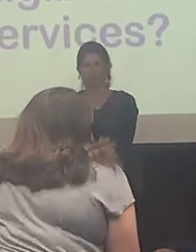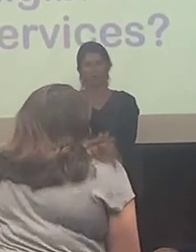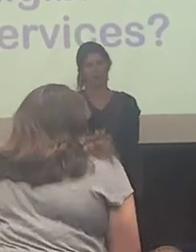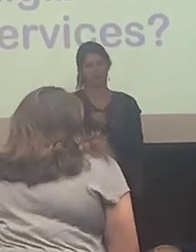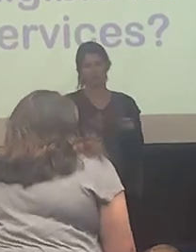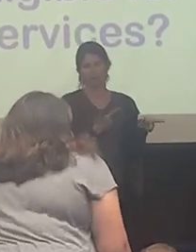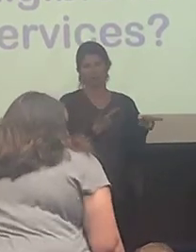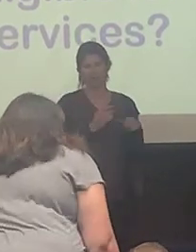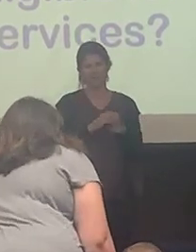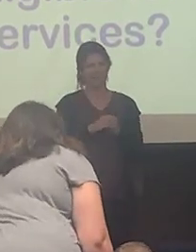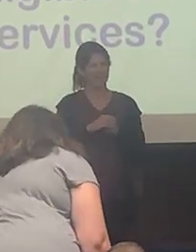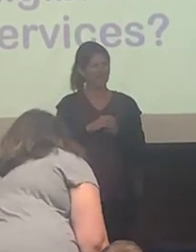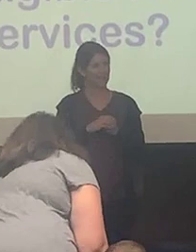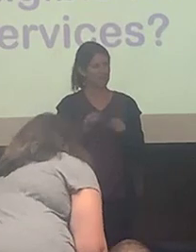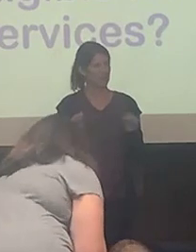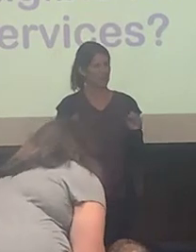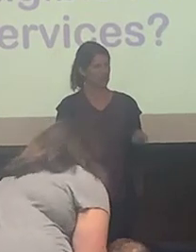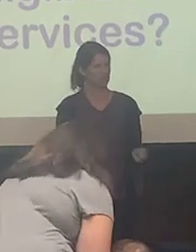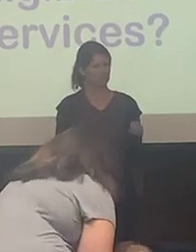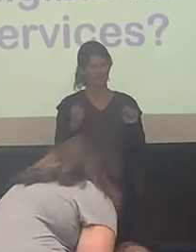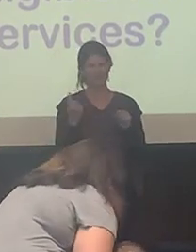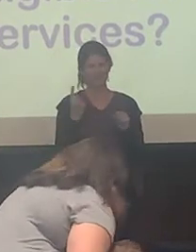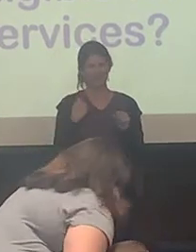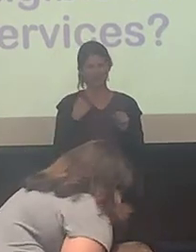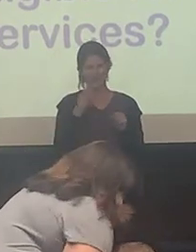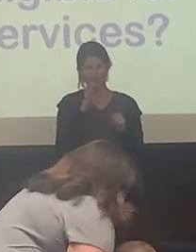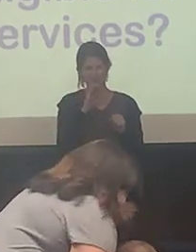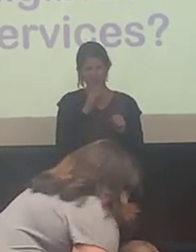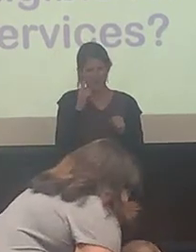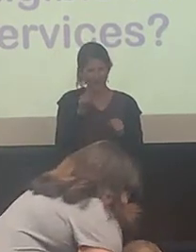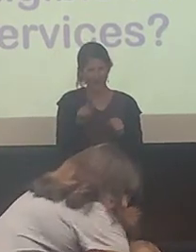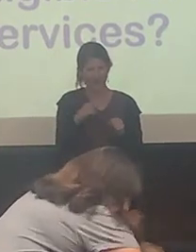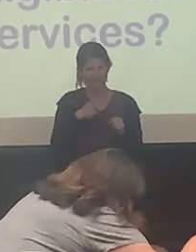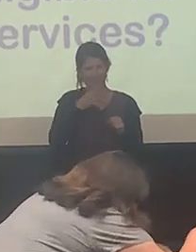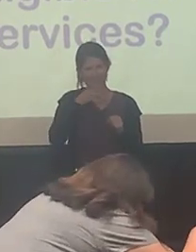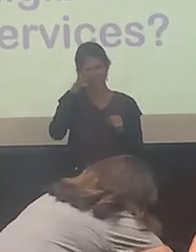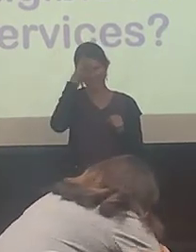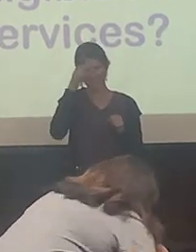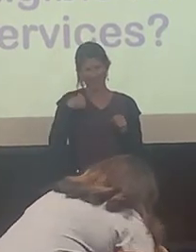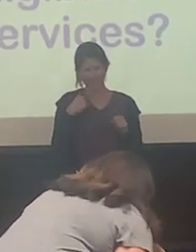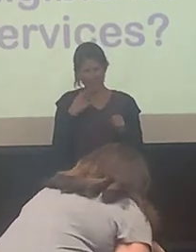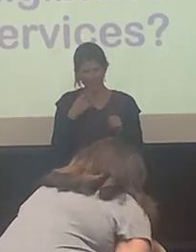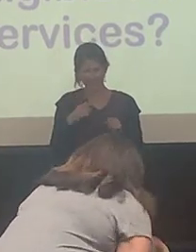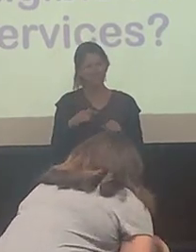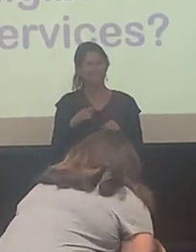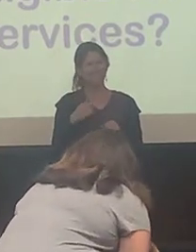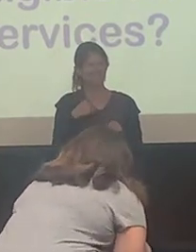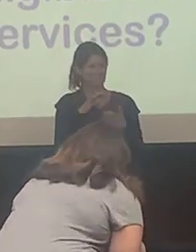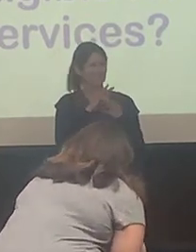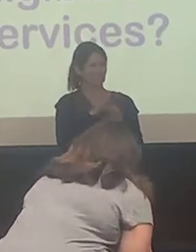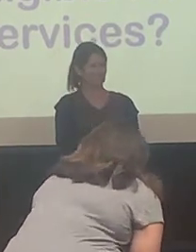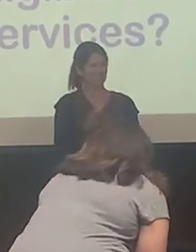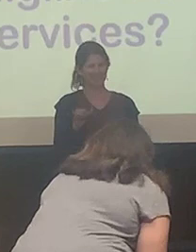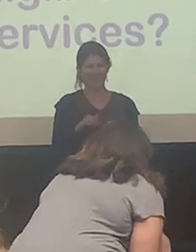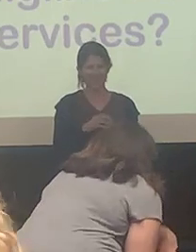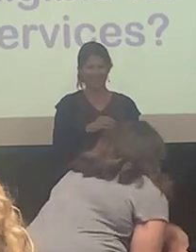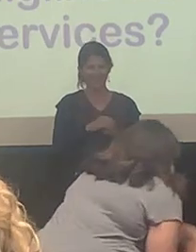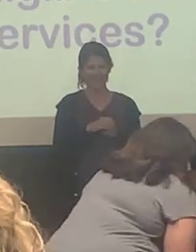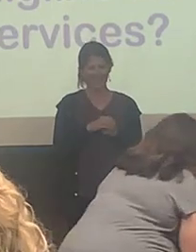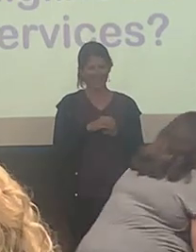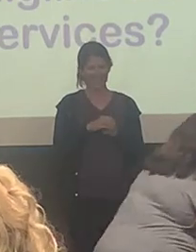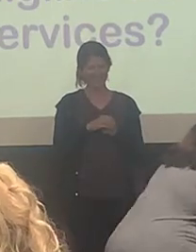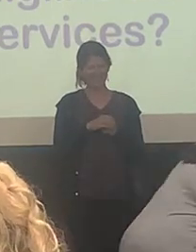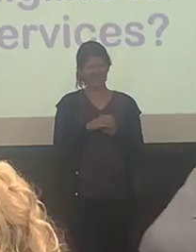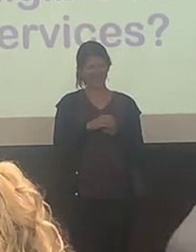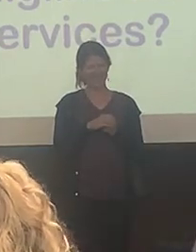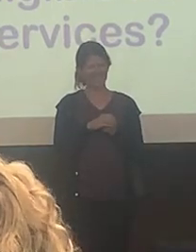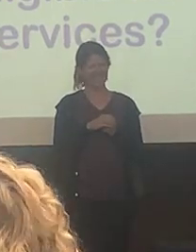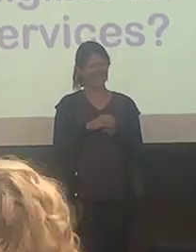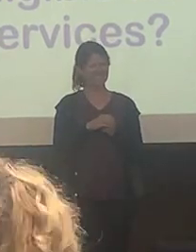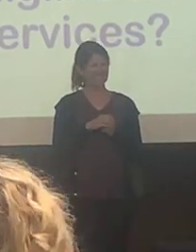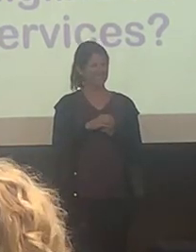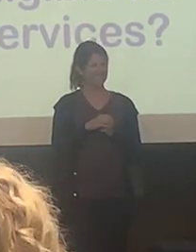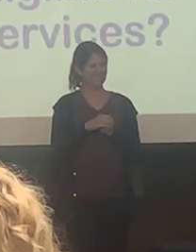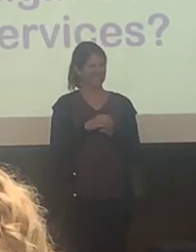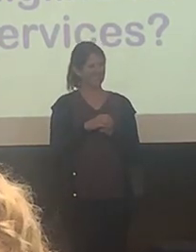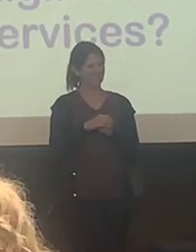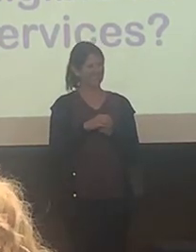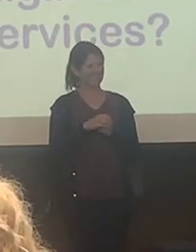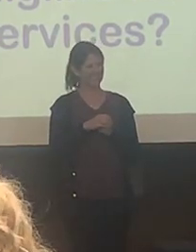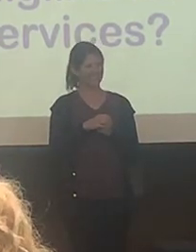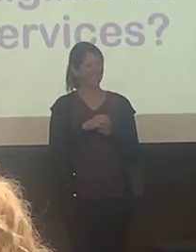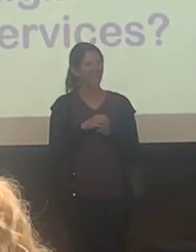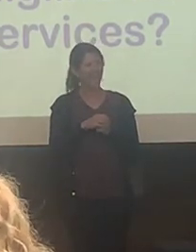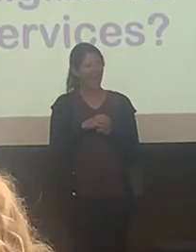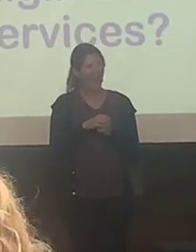um